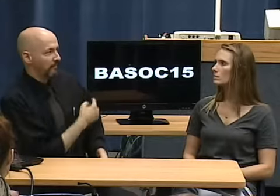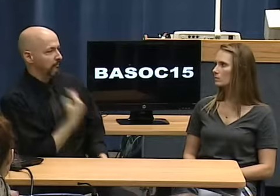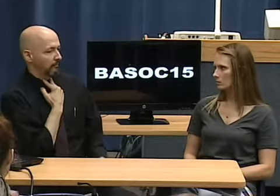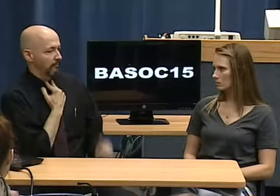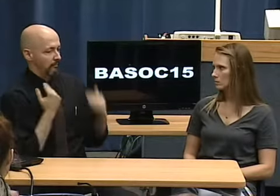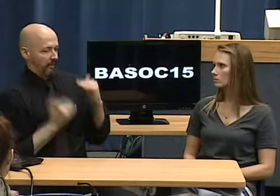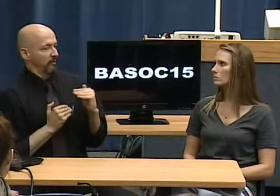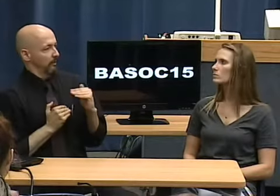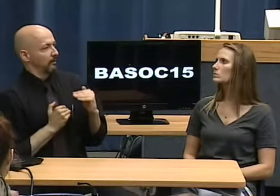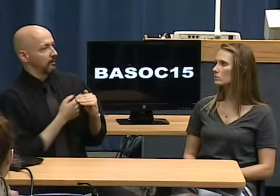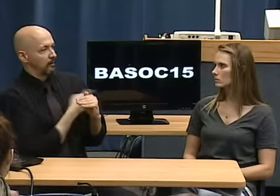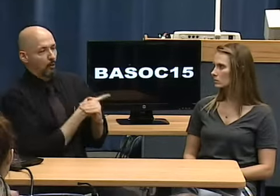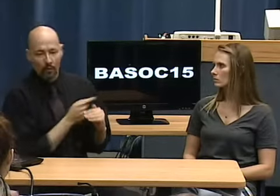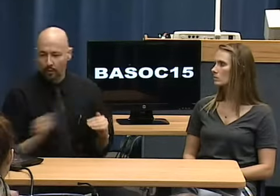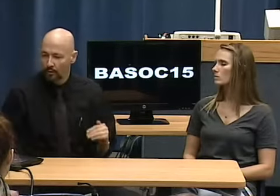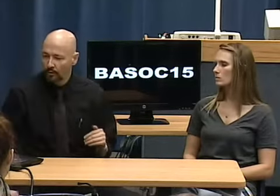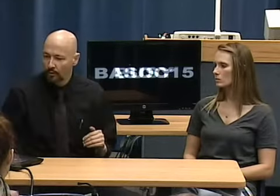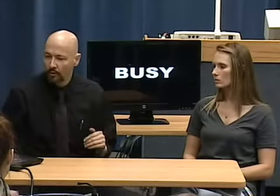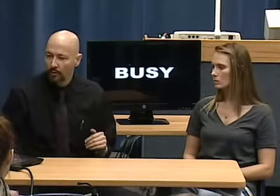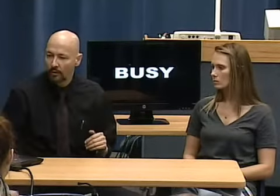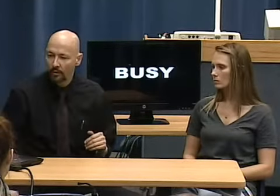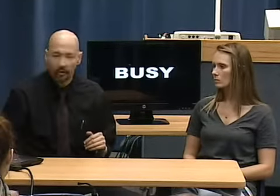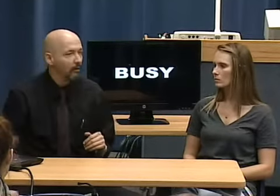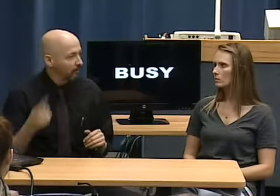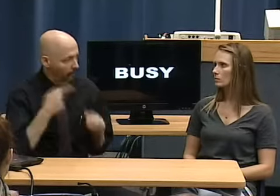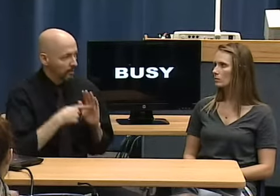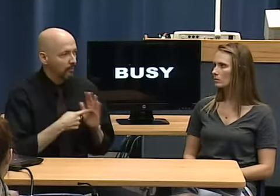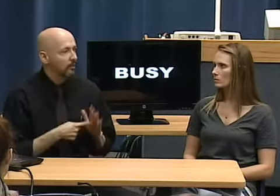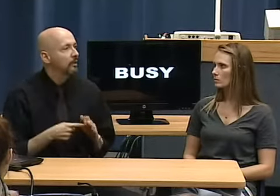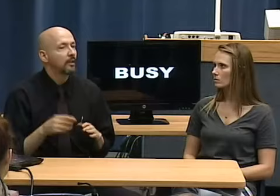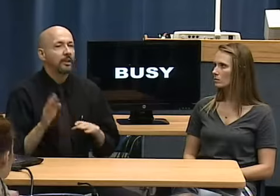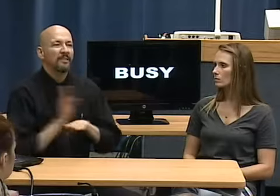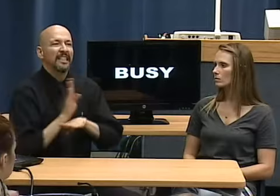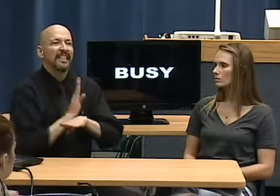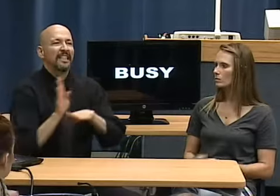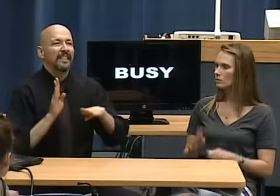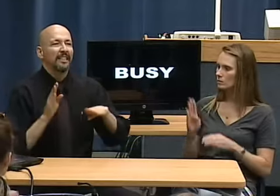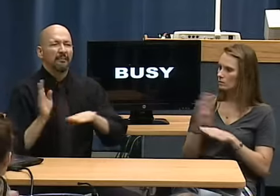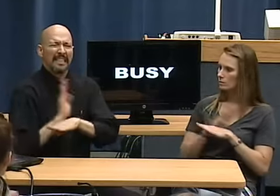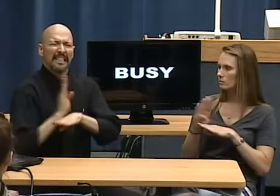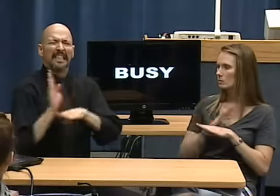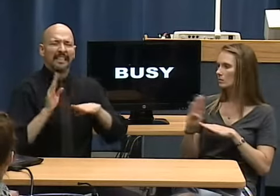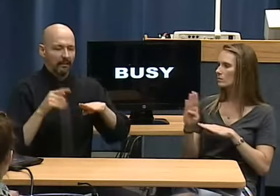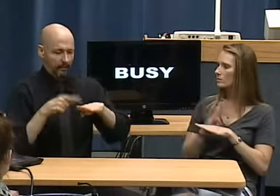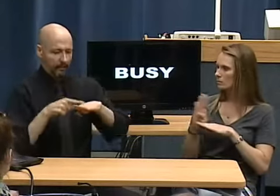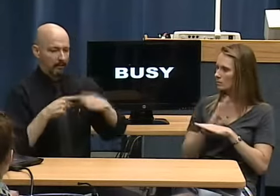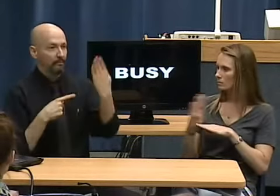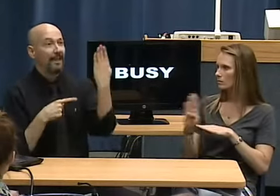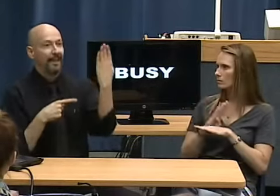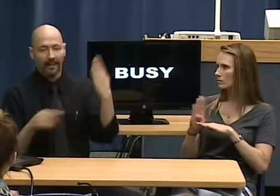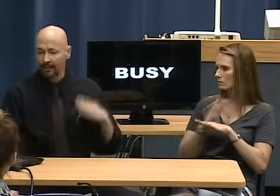It's stuck. It's limited. For example, busy. Busy. There's a B.